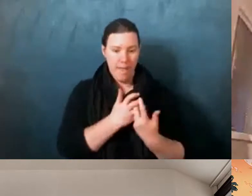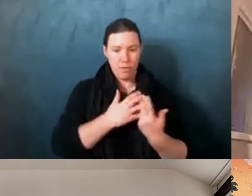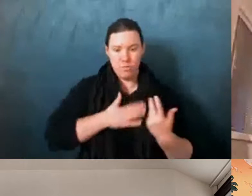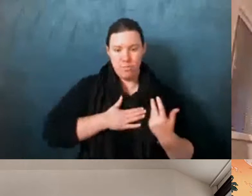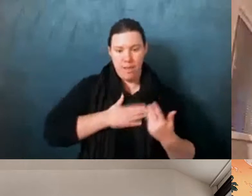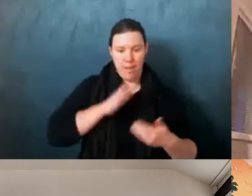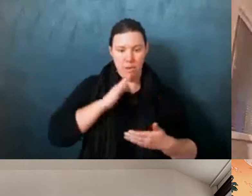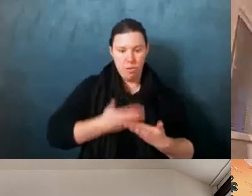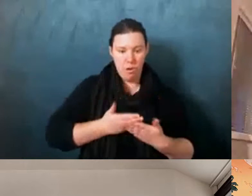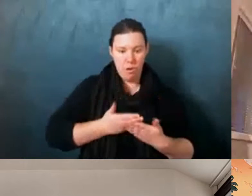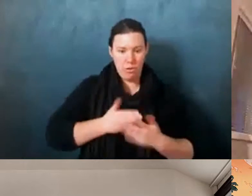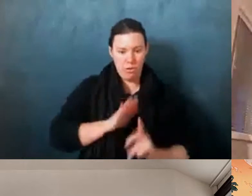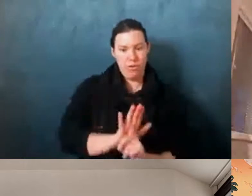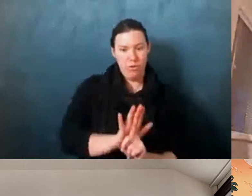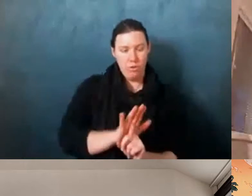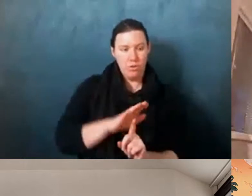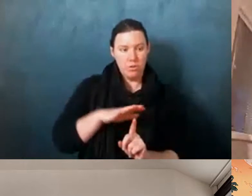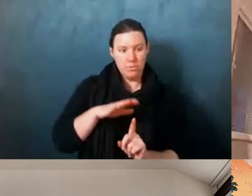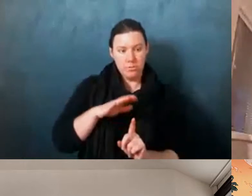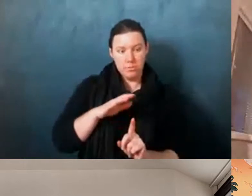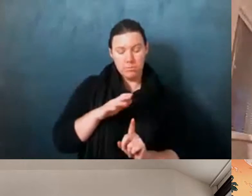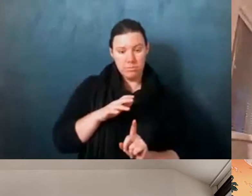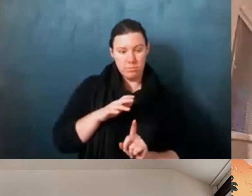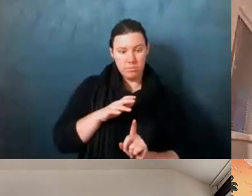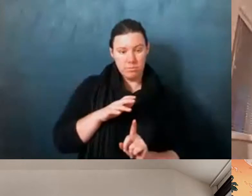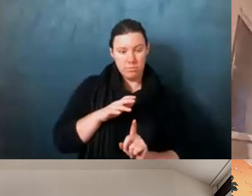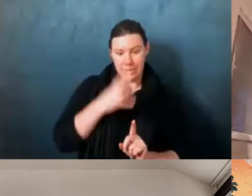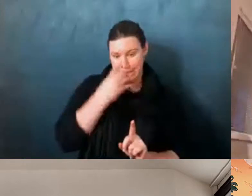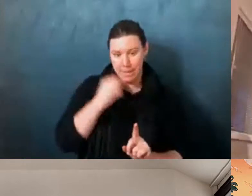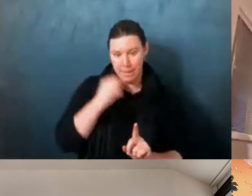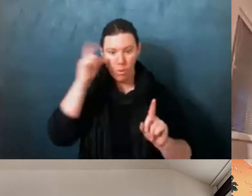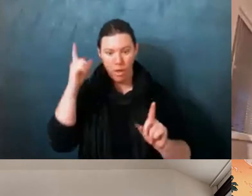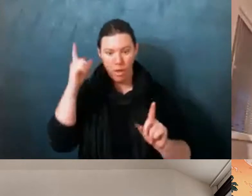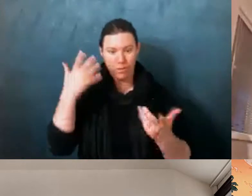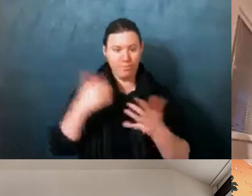And we are left with no alternatives.